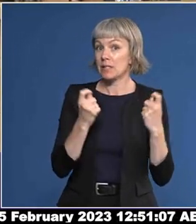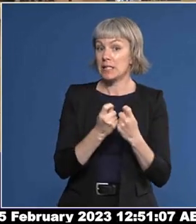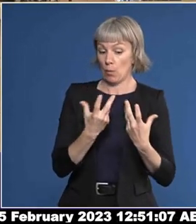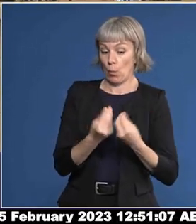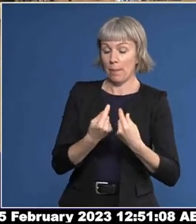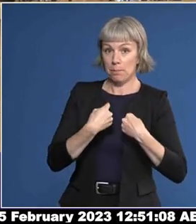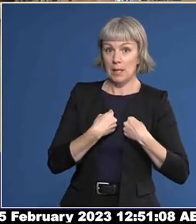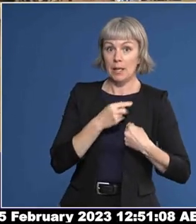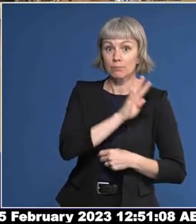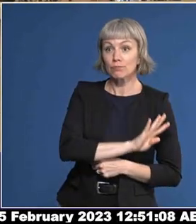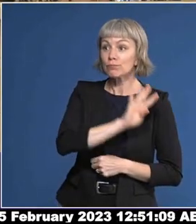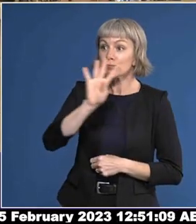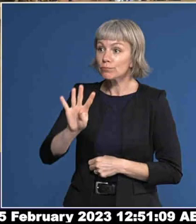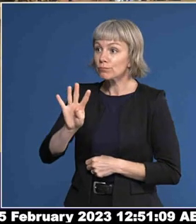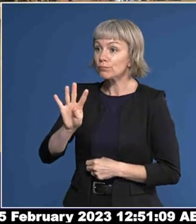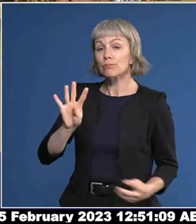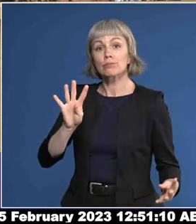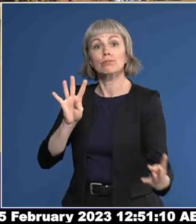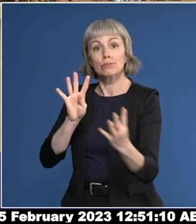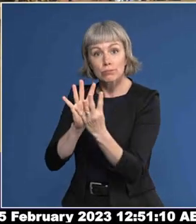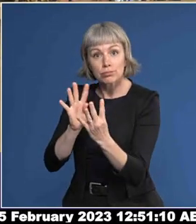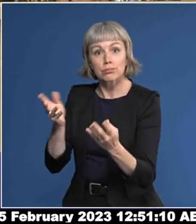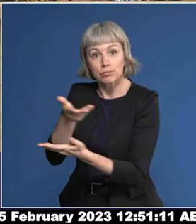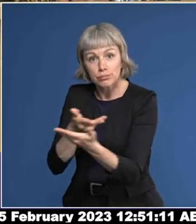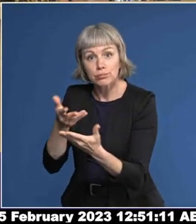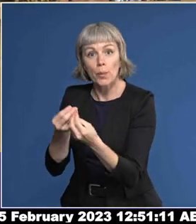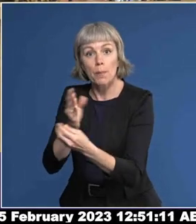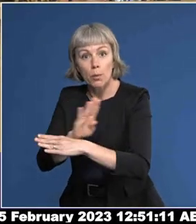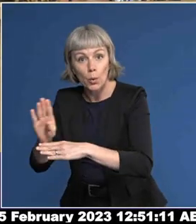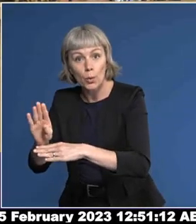because what that does is actually give the board direct line of sight and access to the